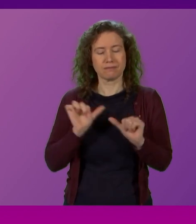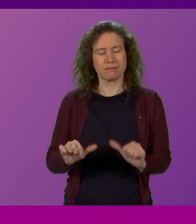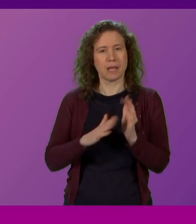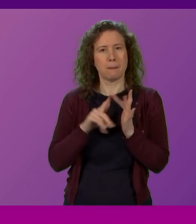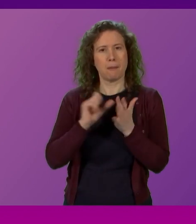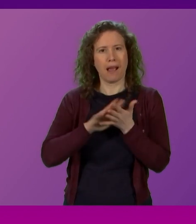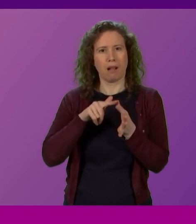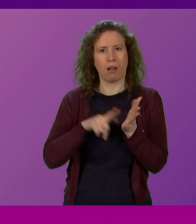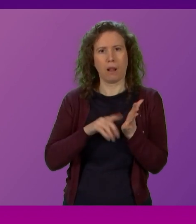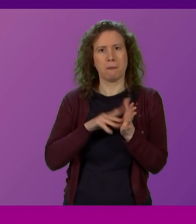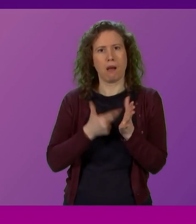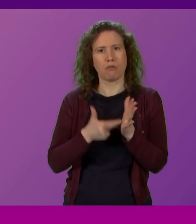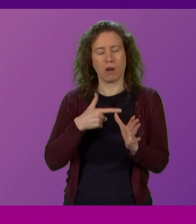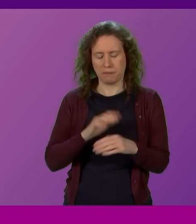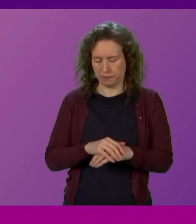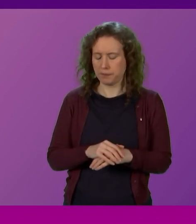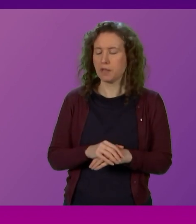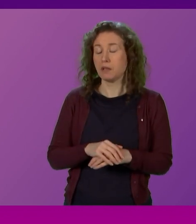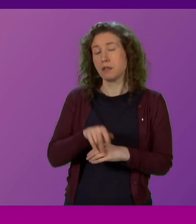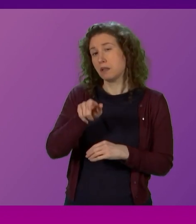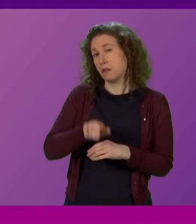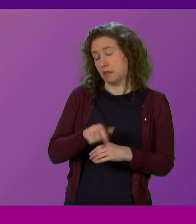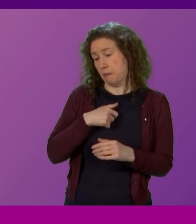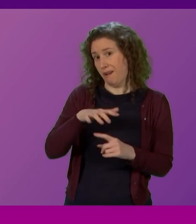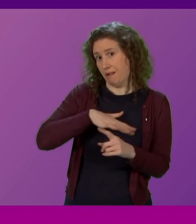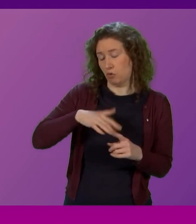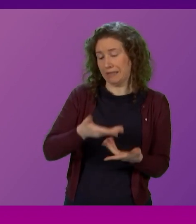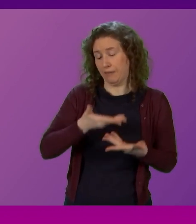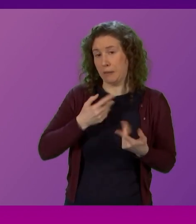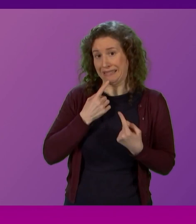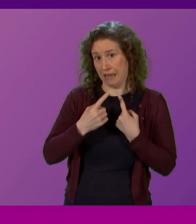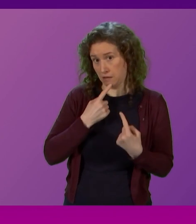A mother in my constituency has provided me with data that shows that, this year, for